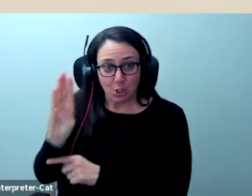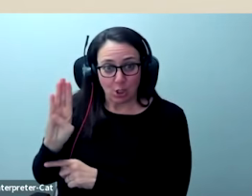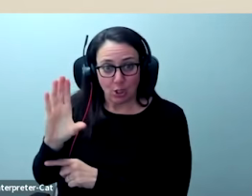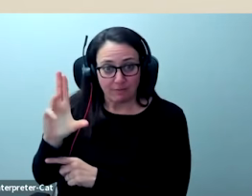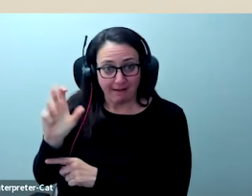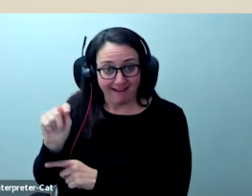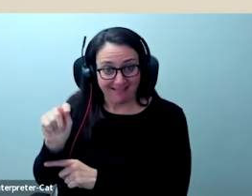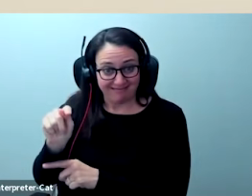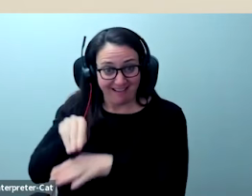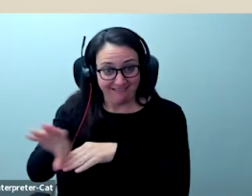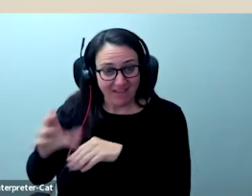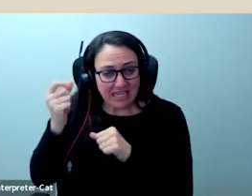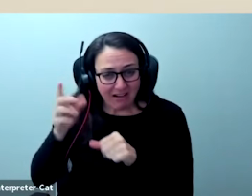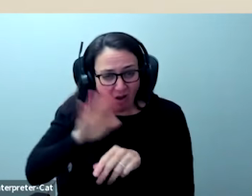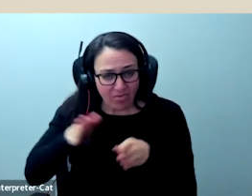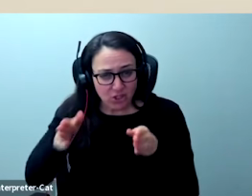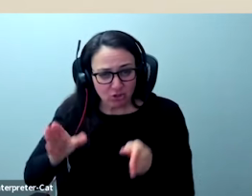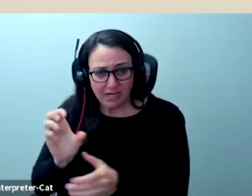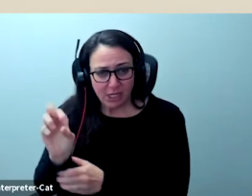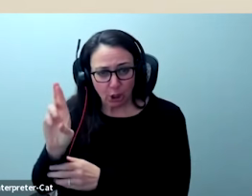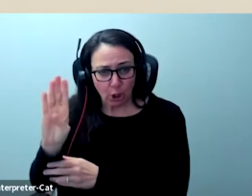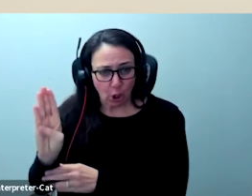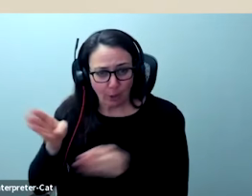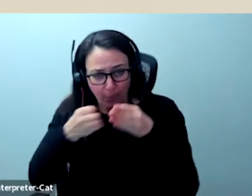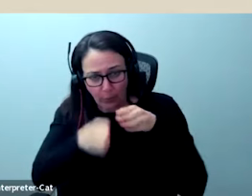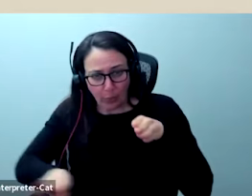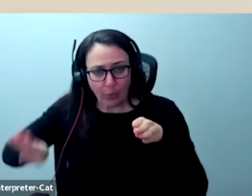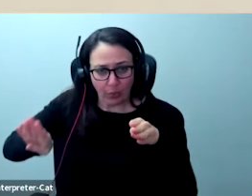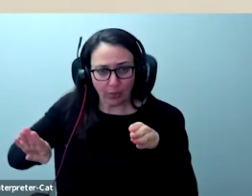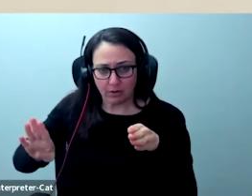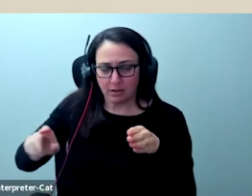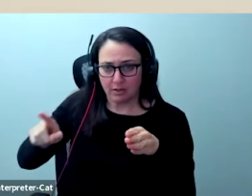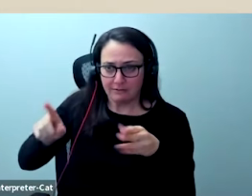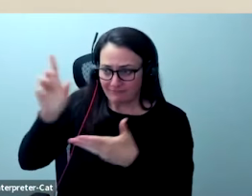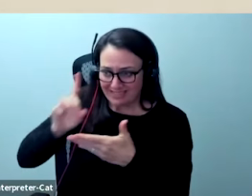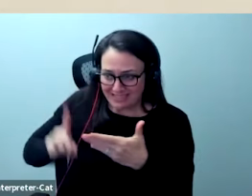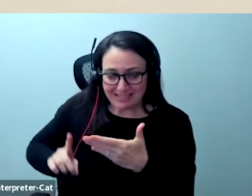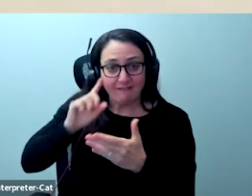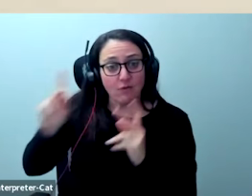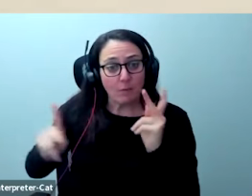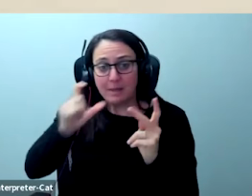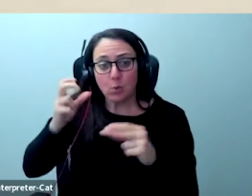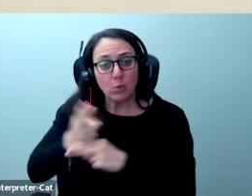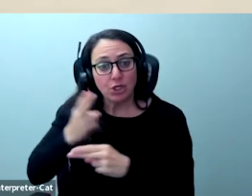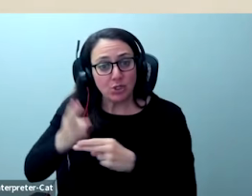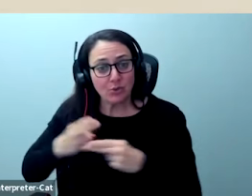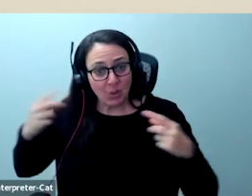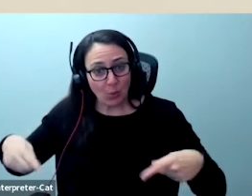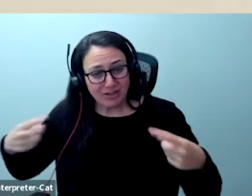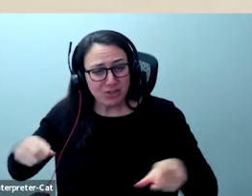but curb cuts on the street, perhaps were designed with people who are using wheelchairs, but really can be used by all,